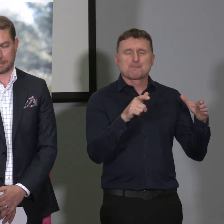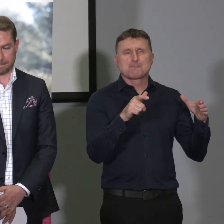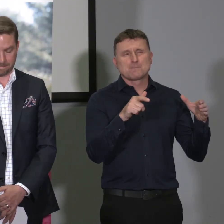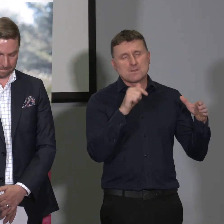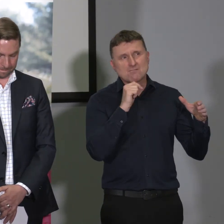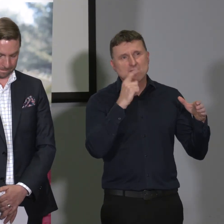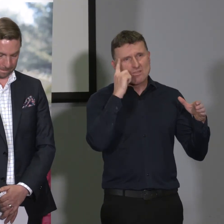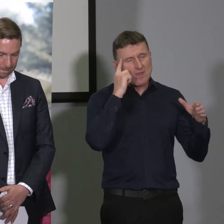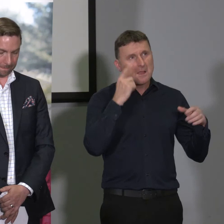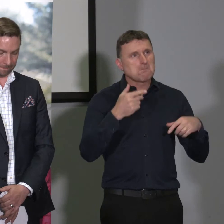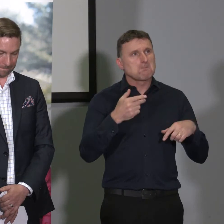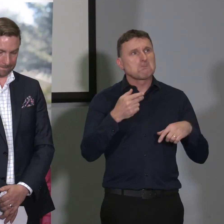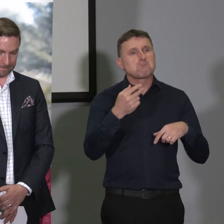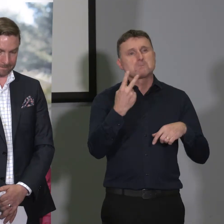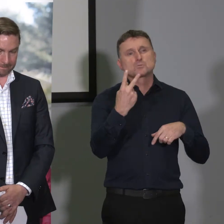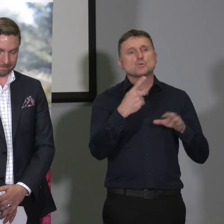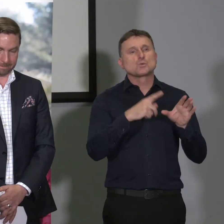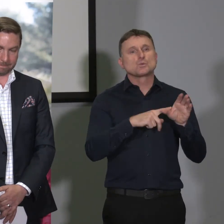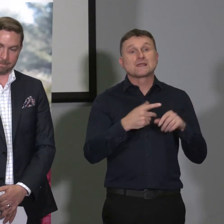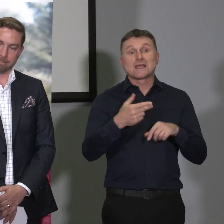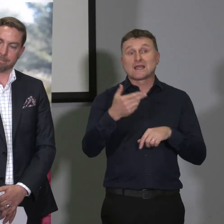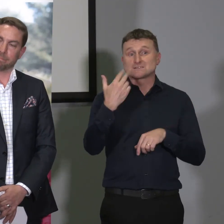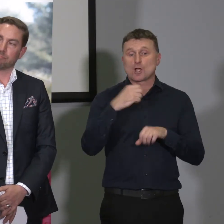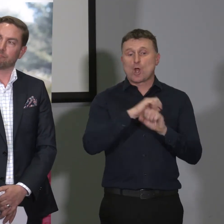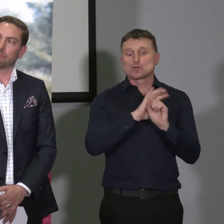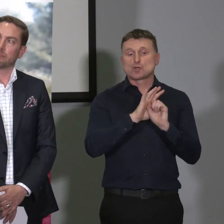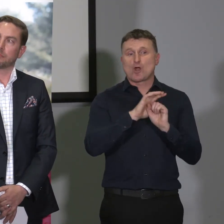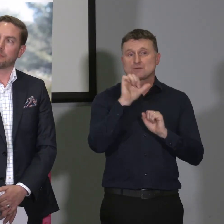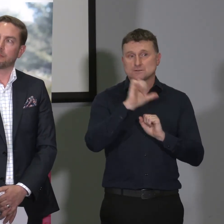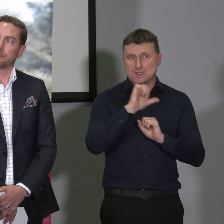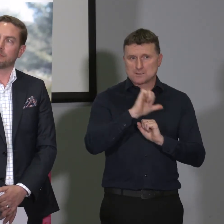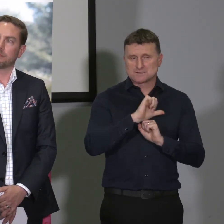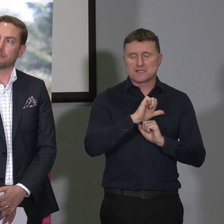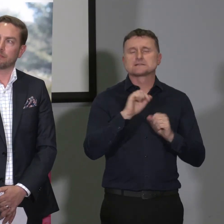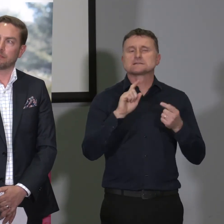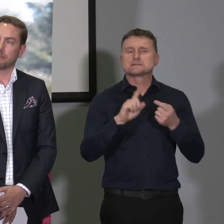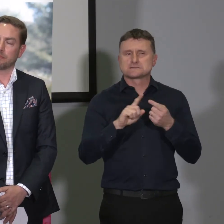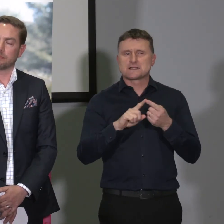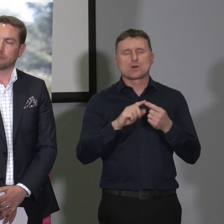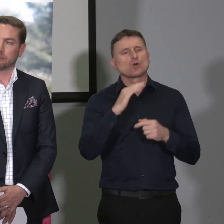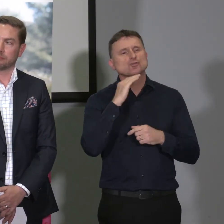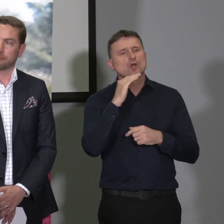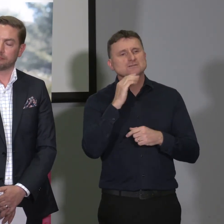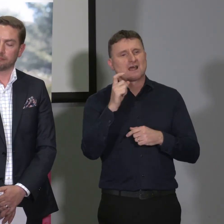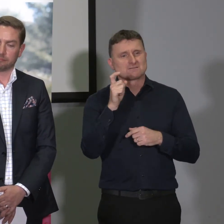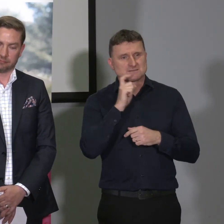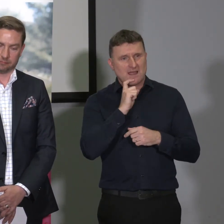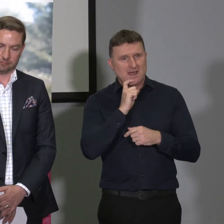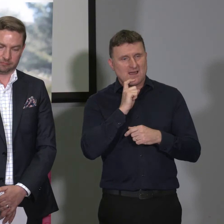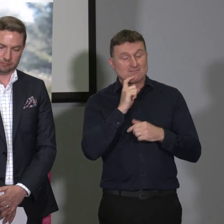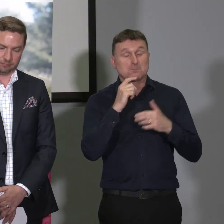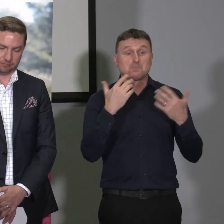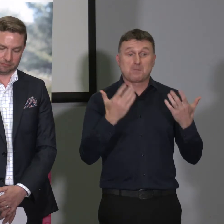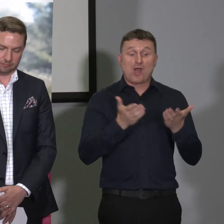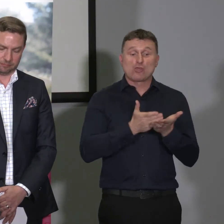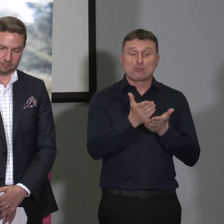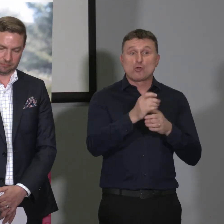came into the pandemic, now over two years ago, with workforce shortages, and that has been something that has